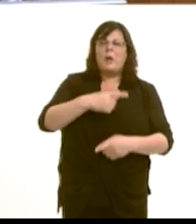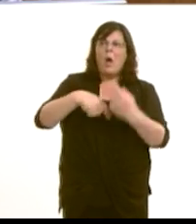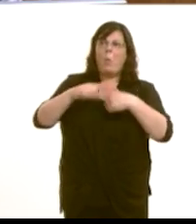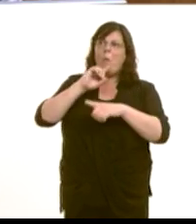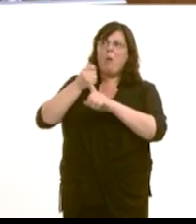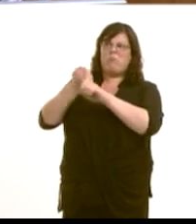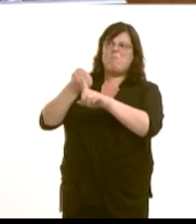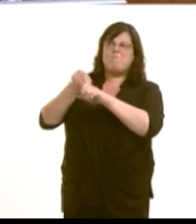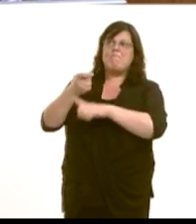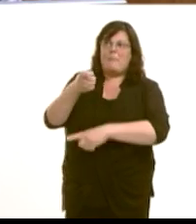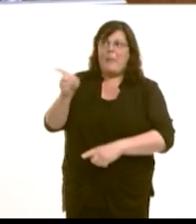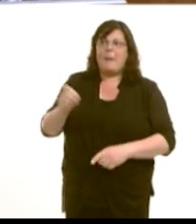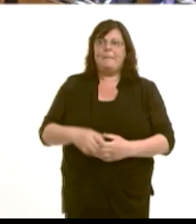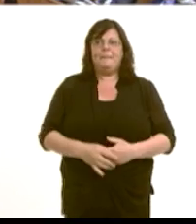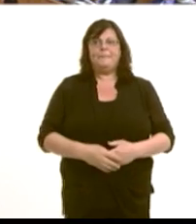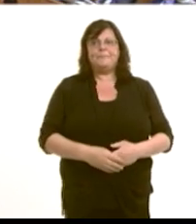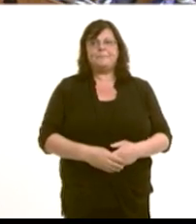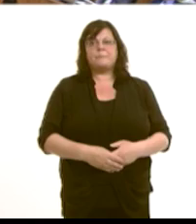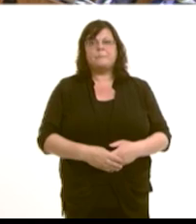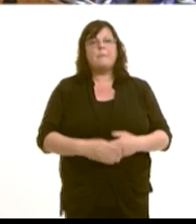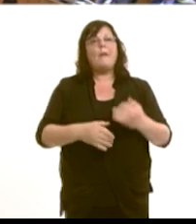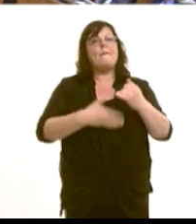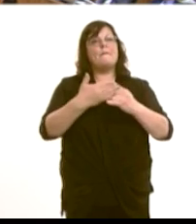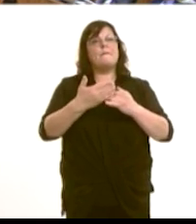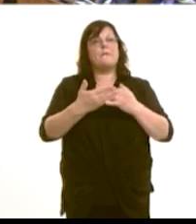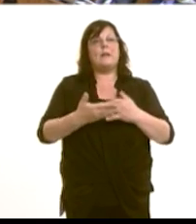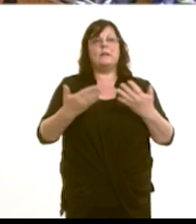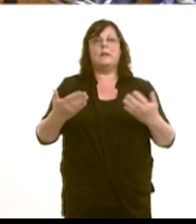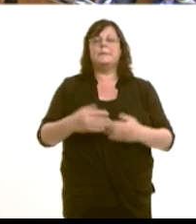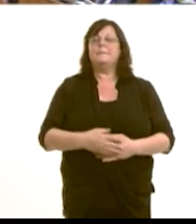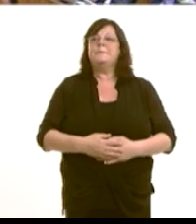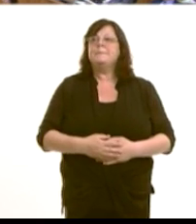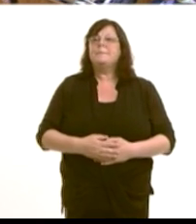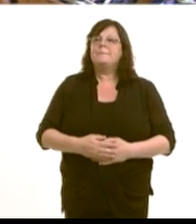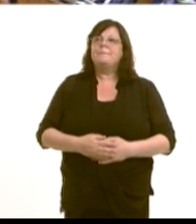Y Llywydd / The Presiding Officer: And, finally, Rhun ap Iorwerth. Rhun ap Iorwerth: Thank you very much, Presiding Officer.